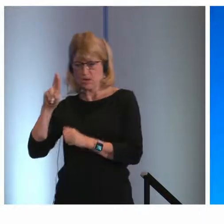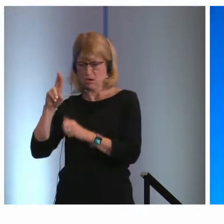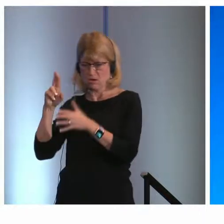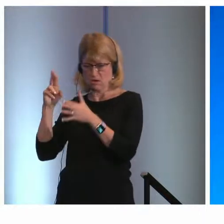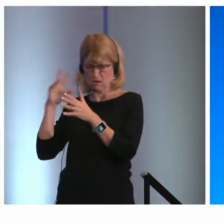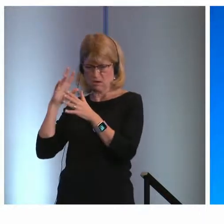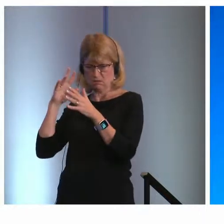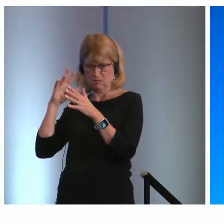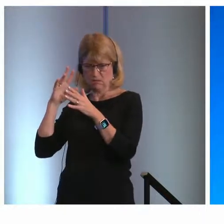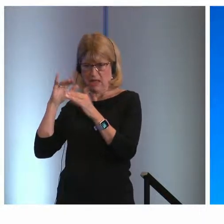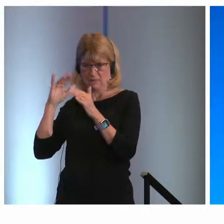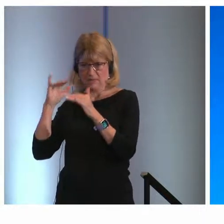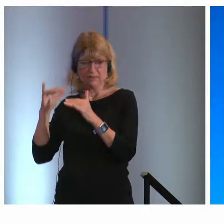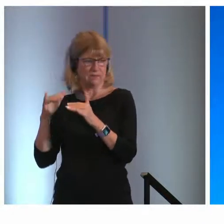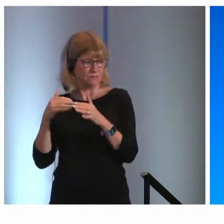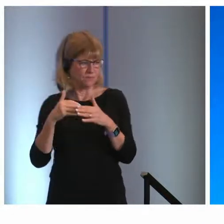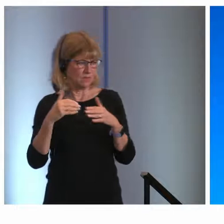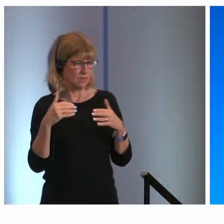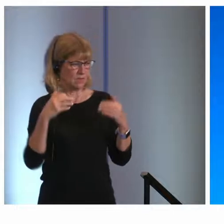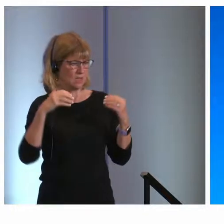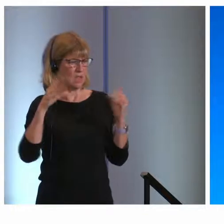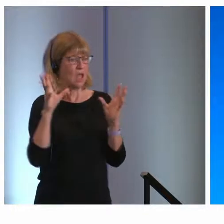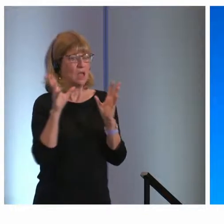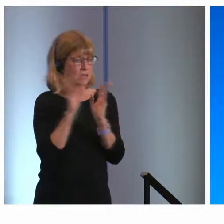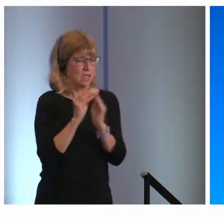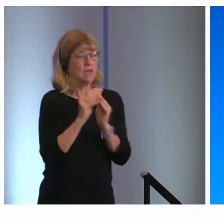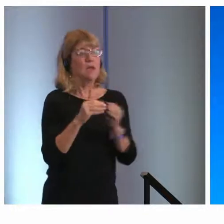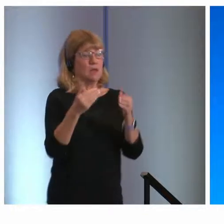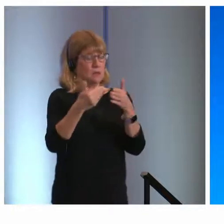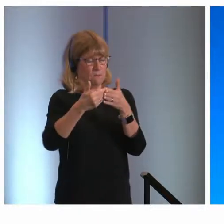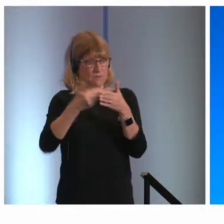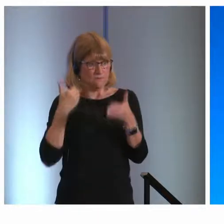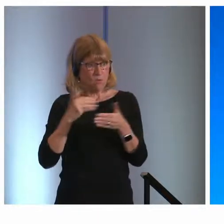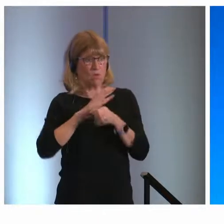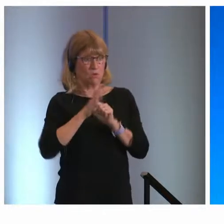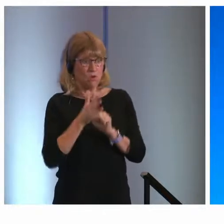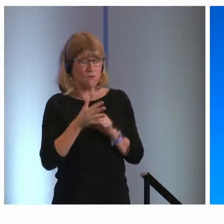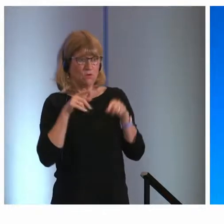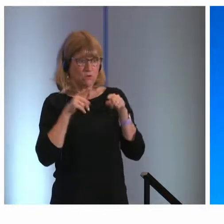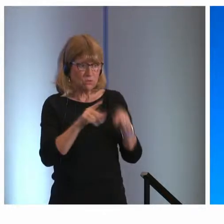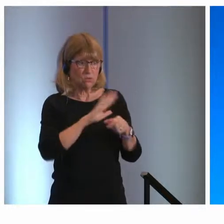incubator, and career exploration Summit, which was preCOVID summit. Post COVID or during COVID, and